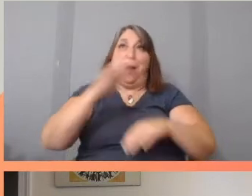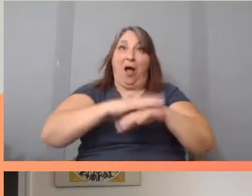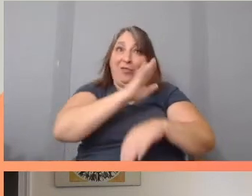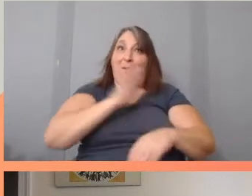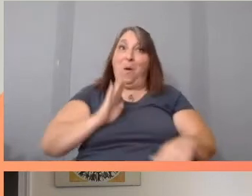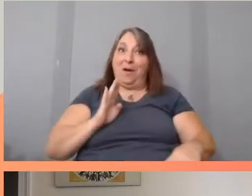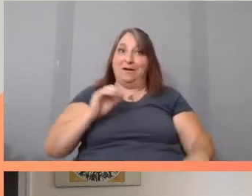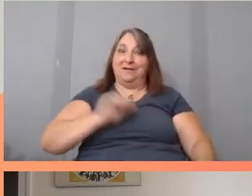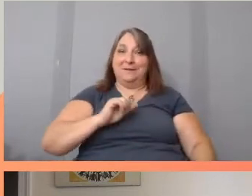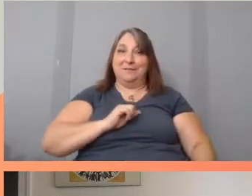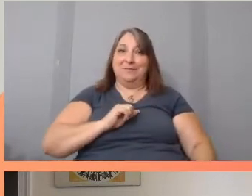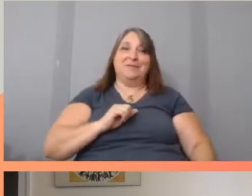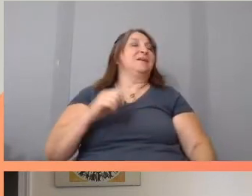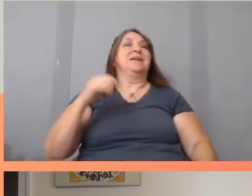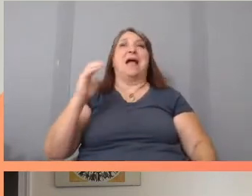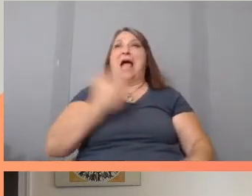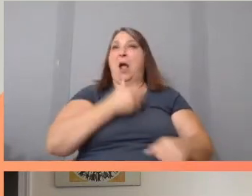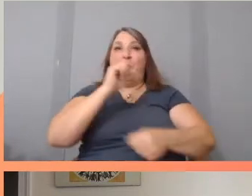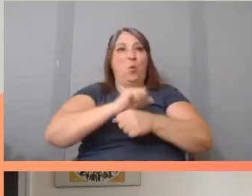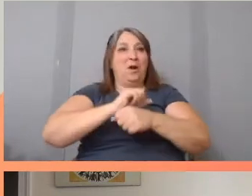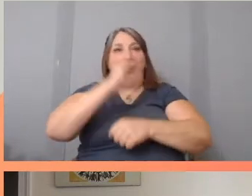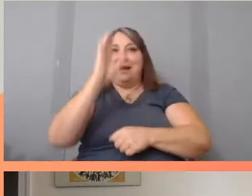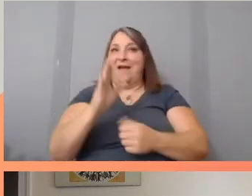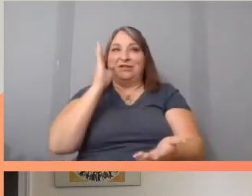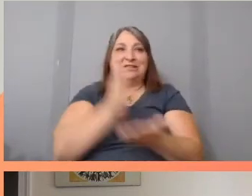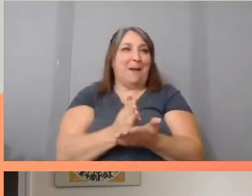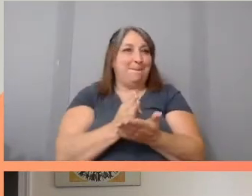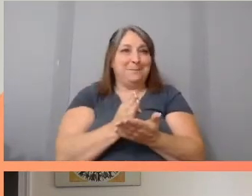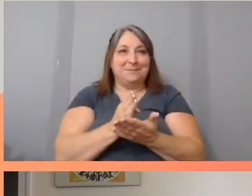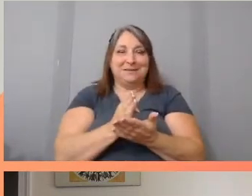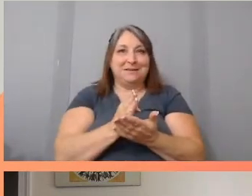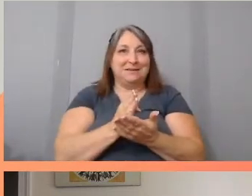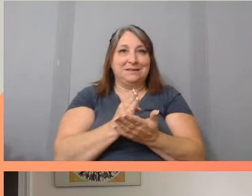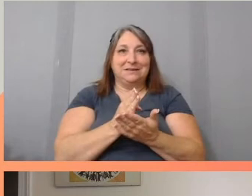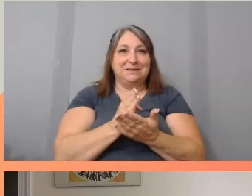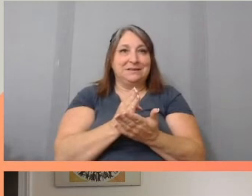it never stops discovering